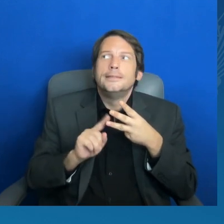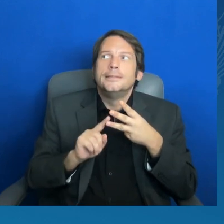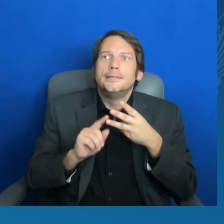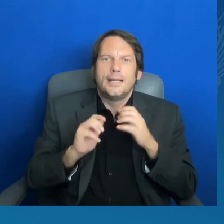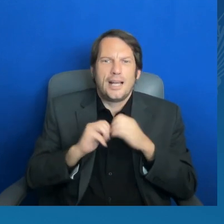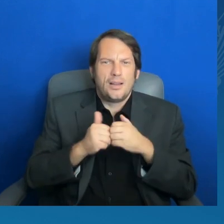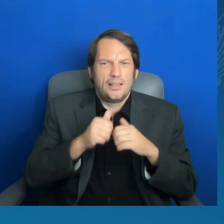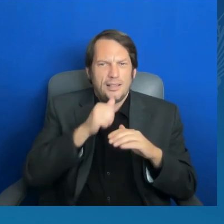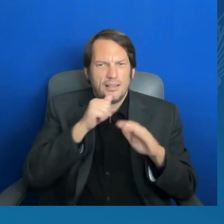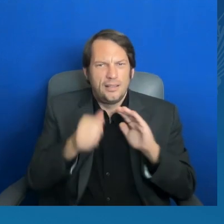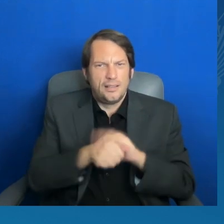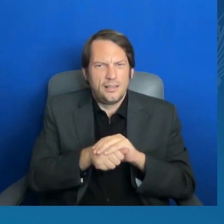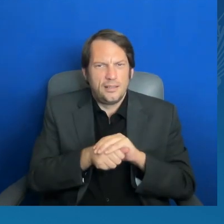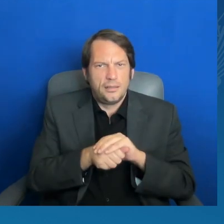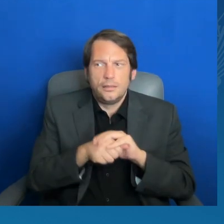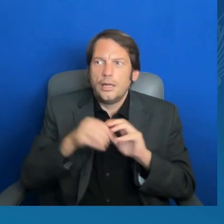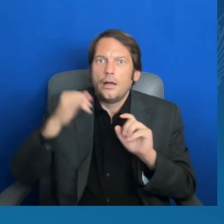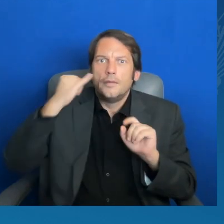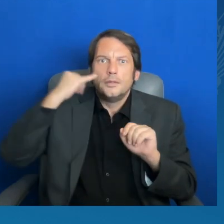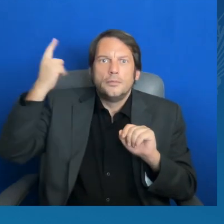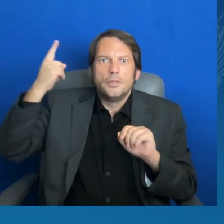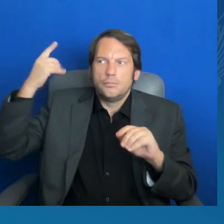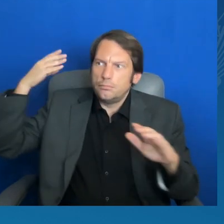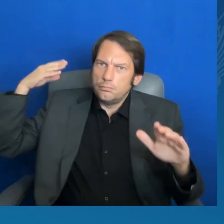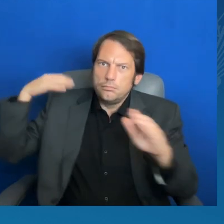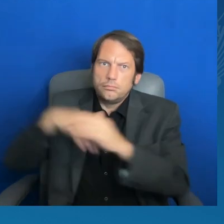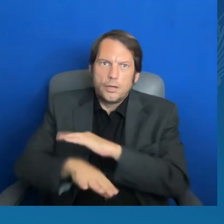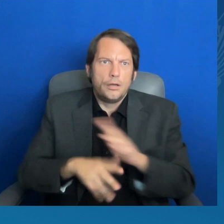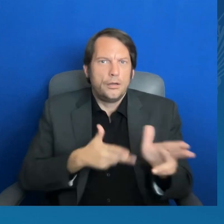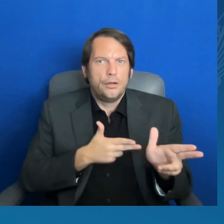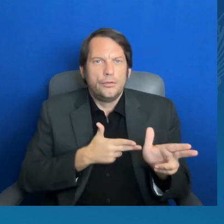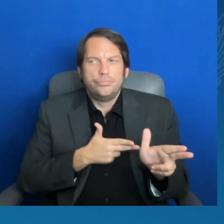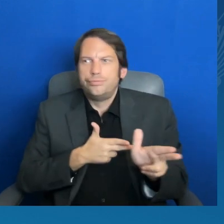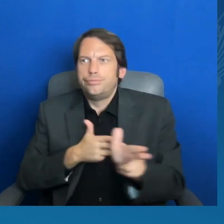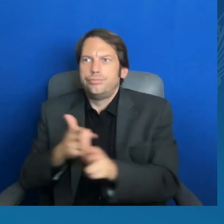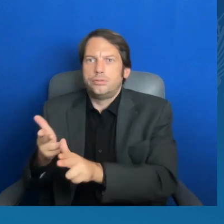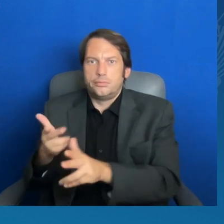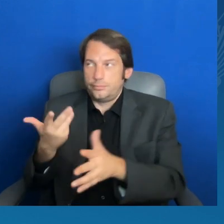I've had young students on this issue talk with me and say things like,